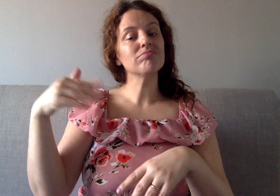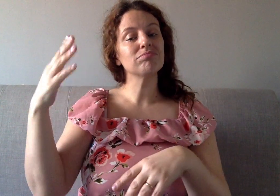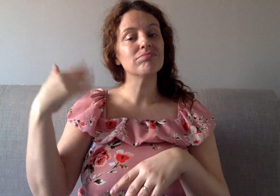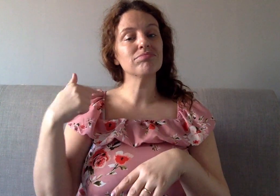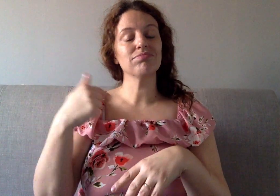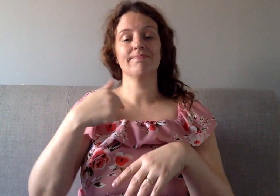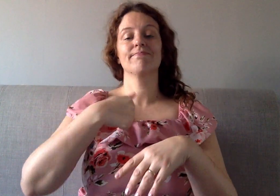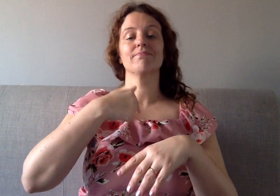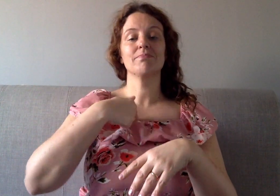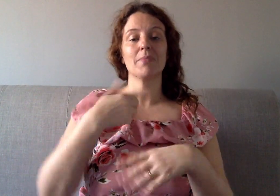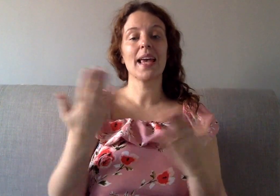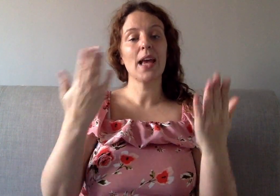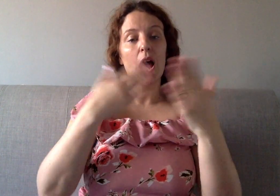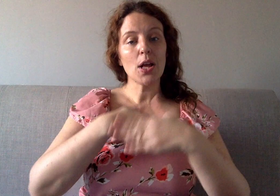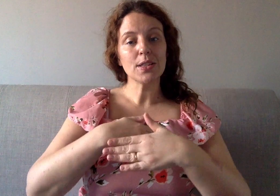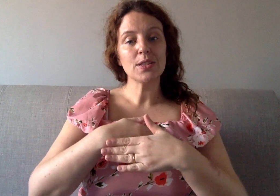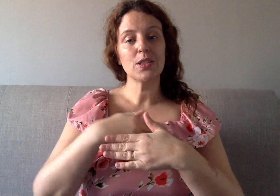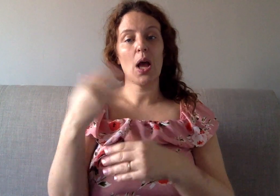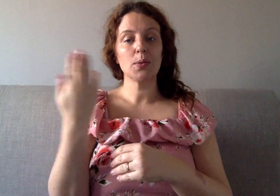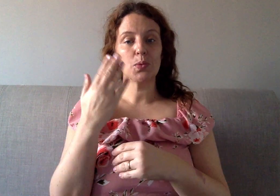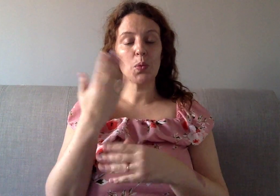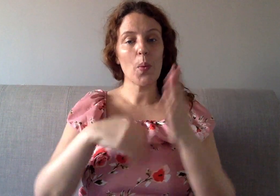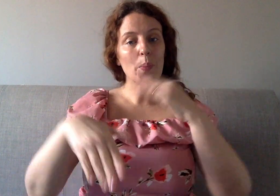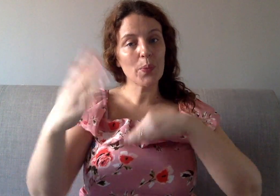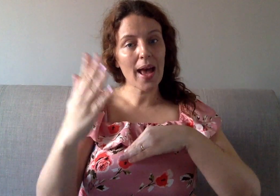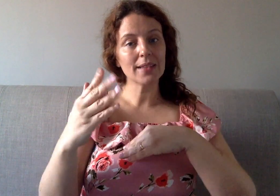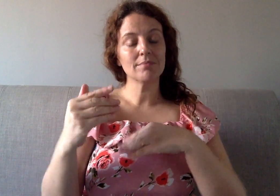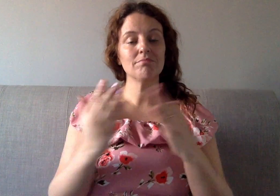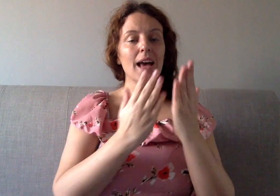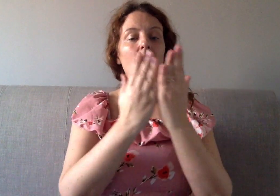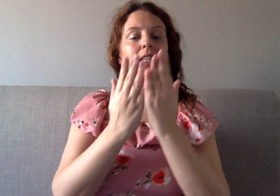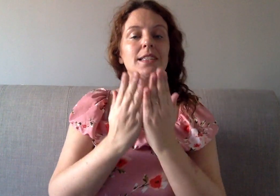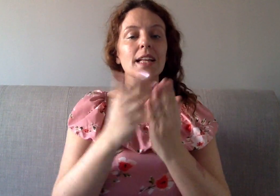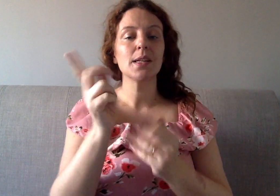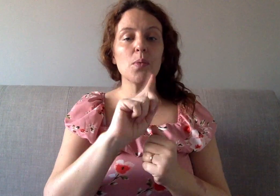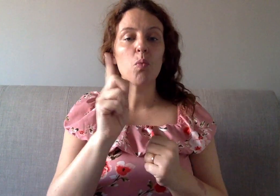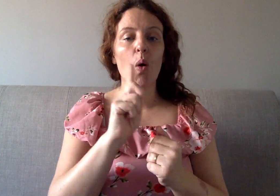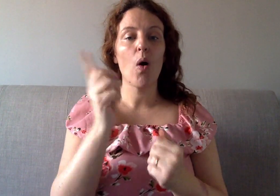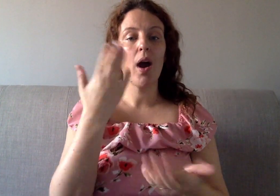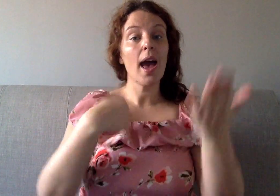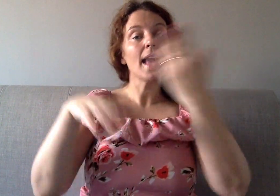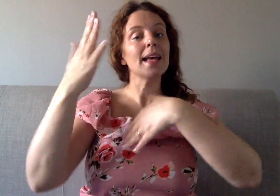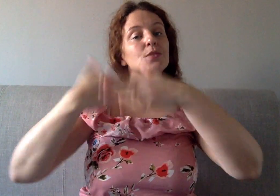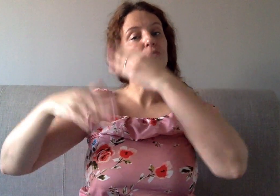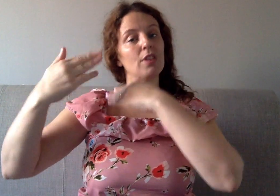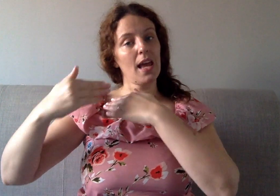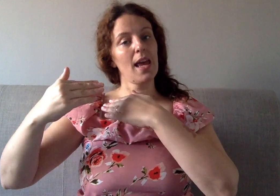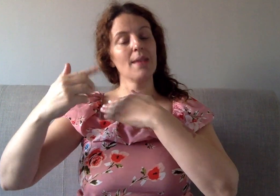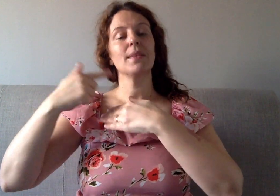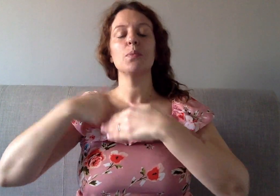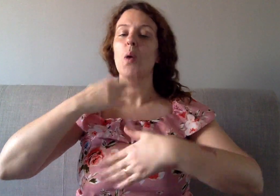A long time ago I went to night school and studied history.